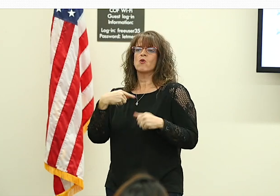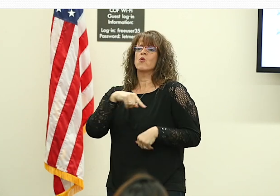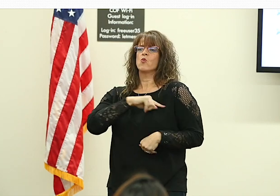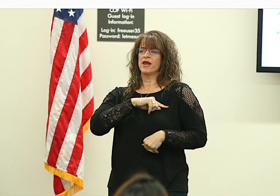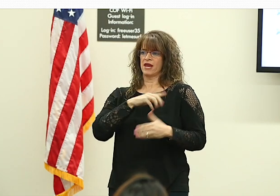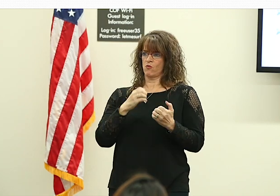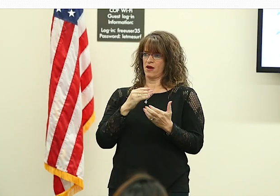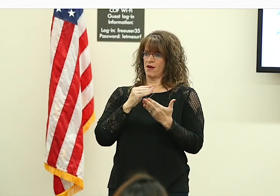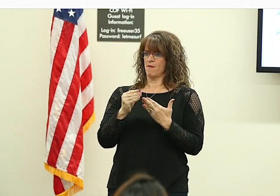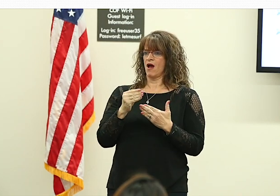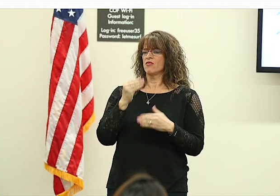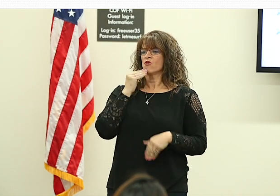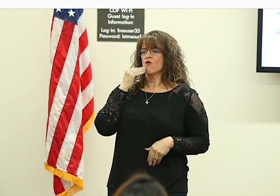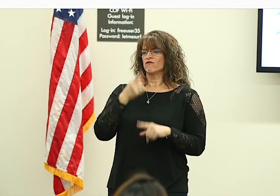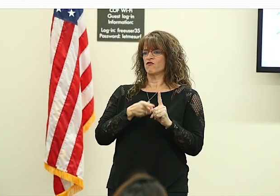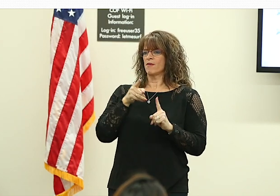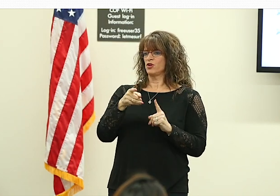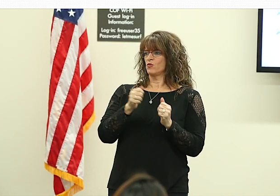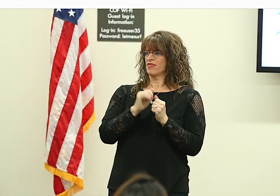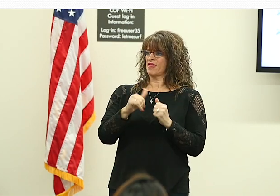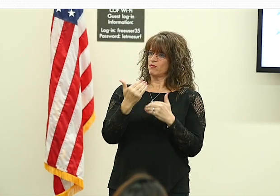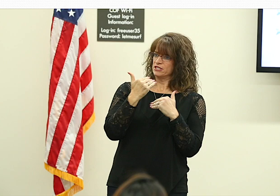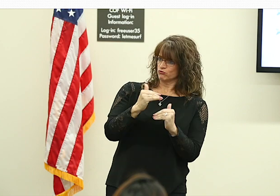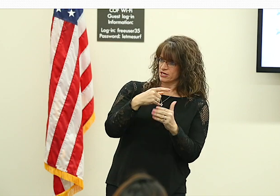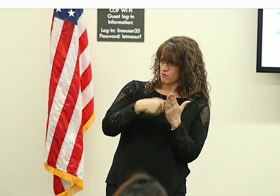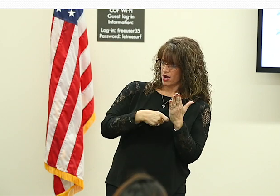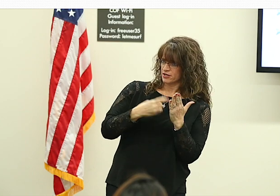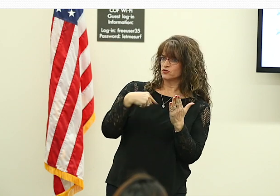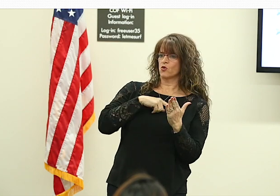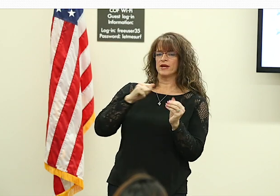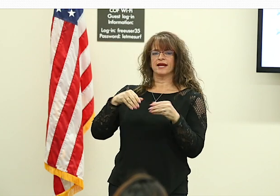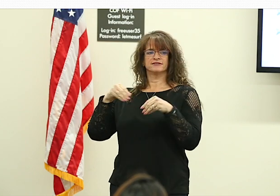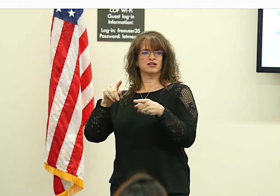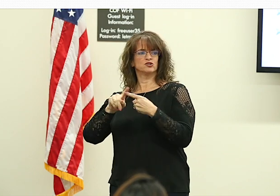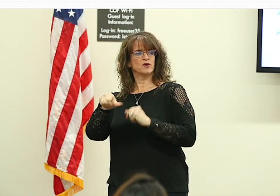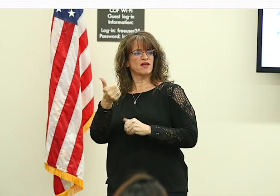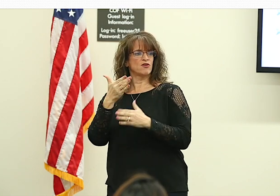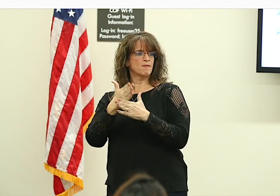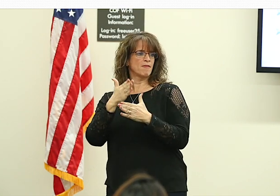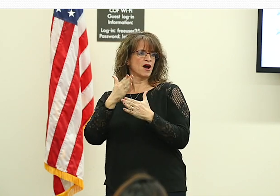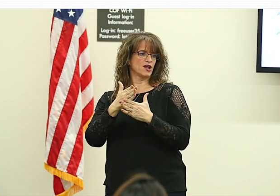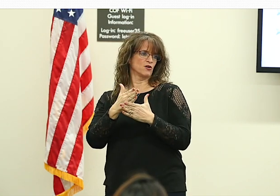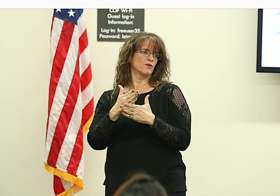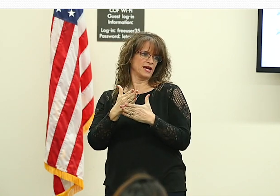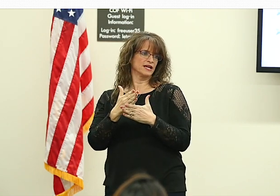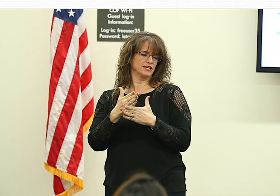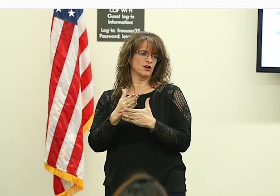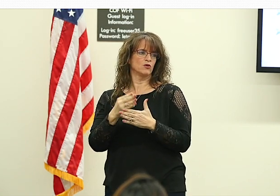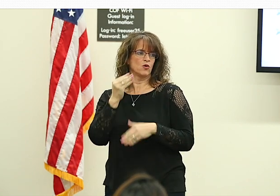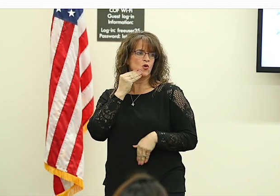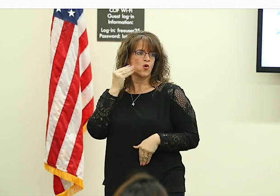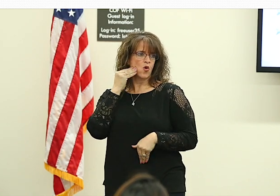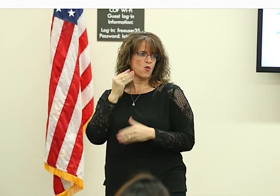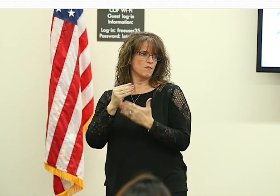at the restricted price. So that we can then sell it to another moderate-income home buyer, and keep it in the affordable market.